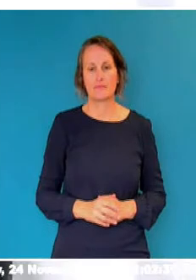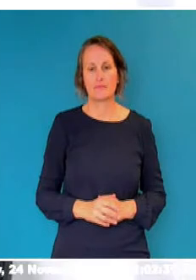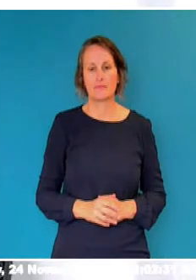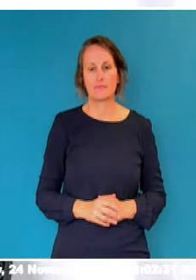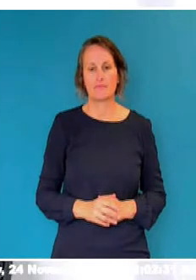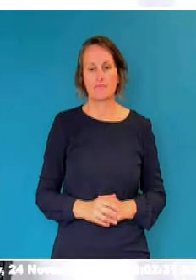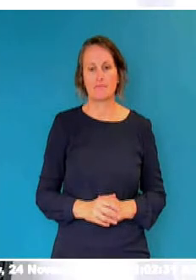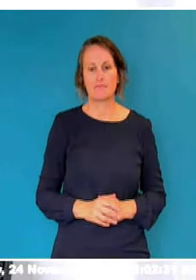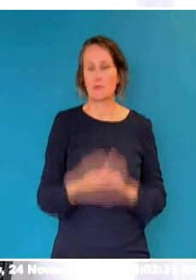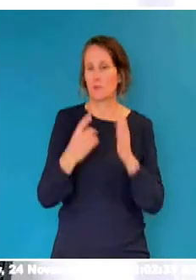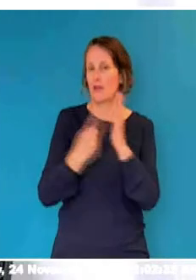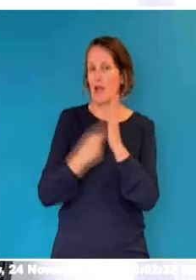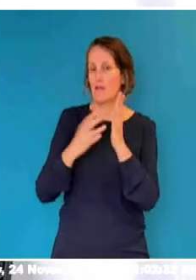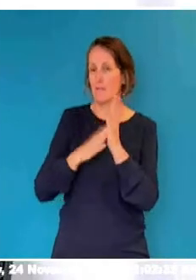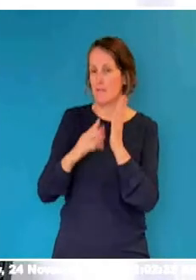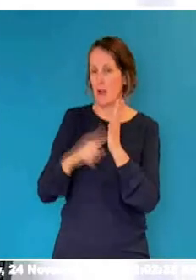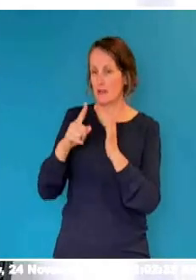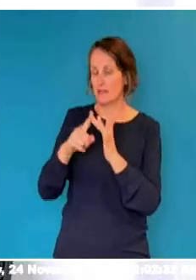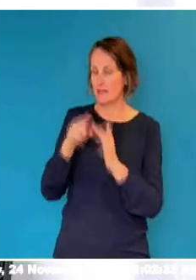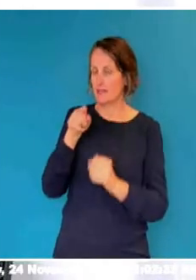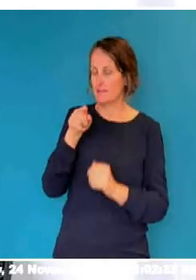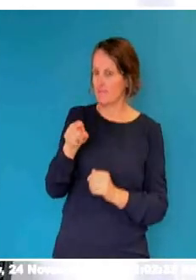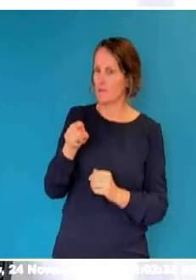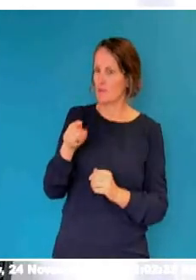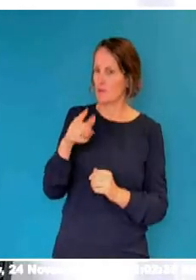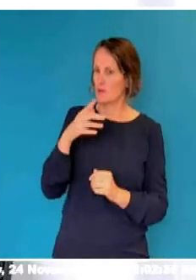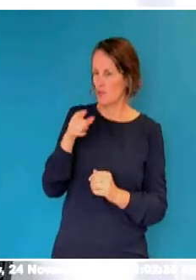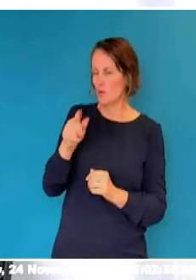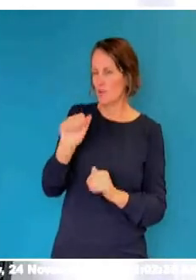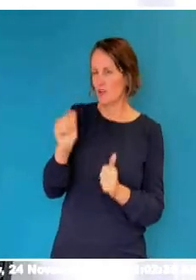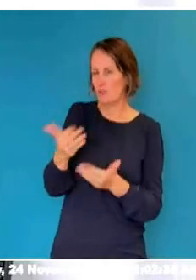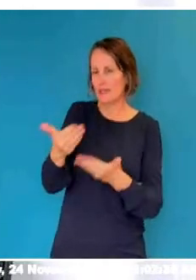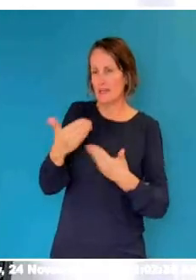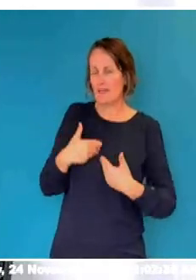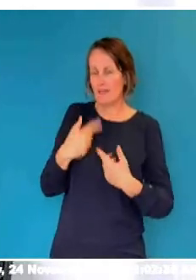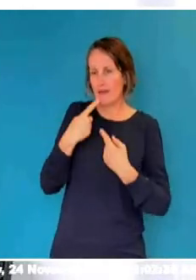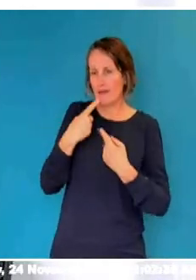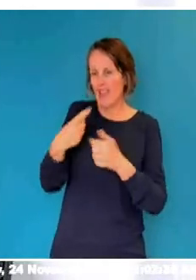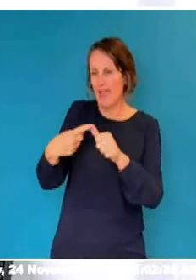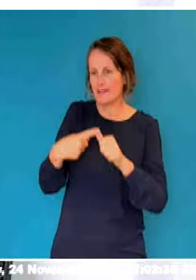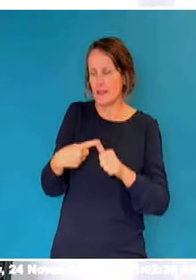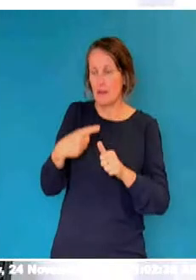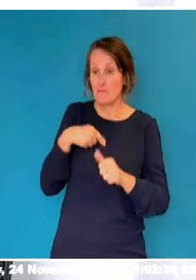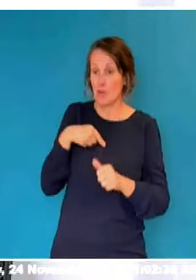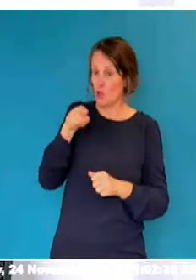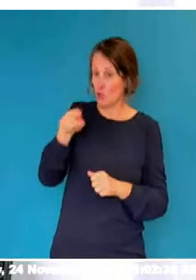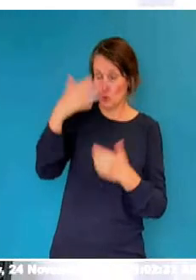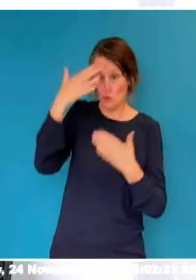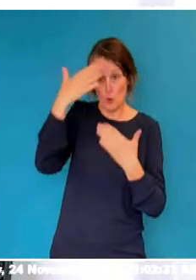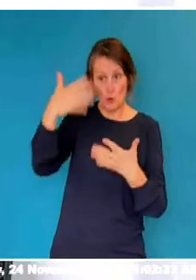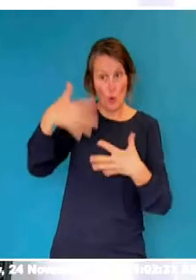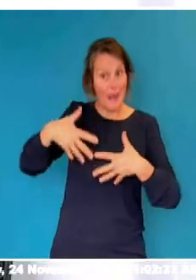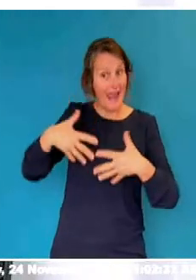just to confirm, it's RMIT's position that it's not aware of any circumstance in which a